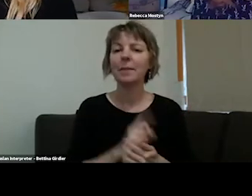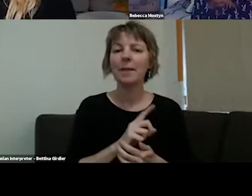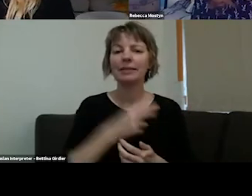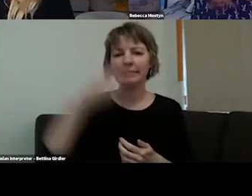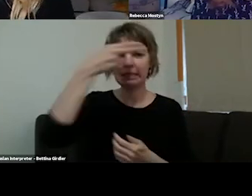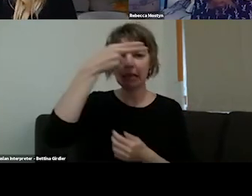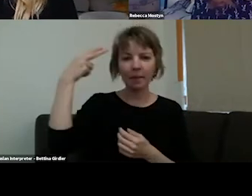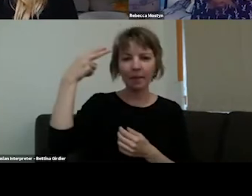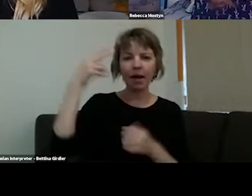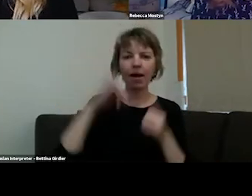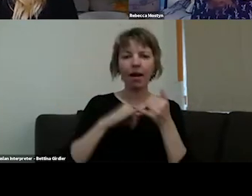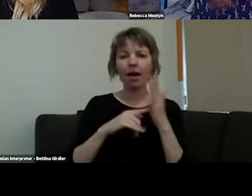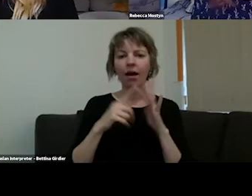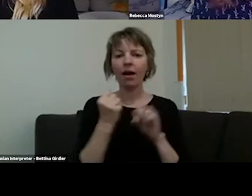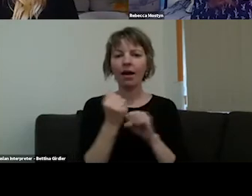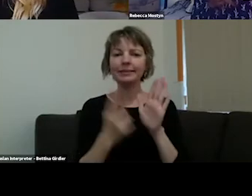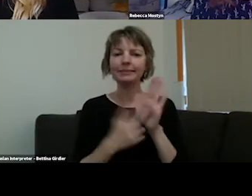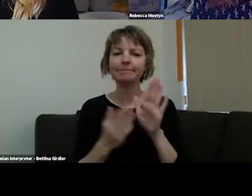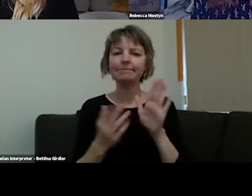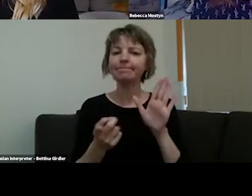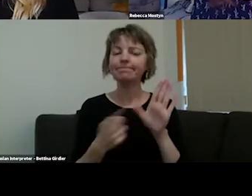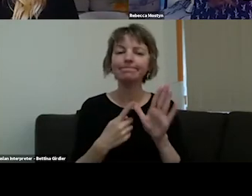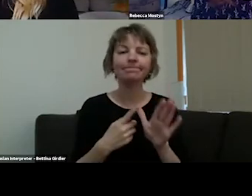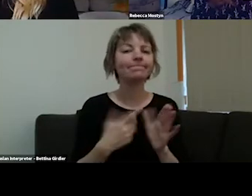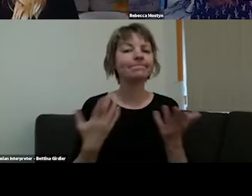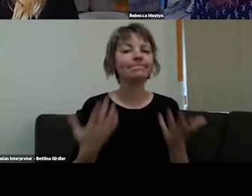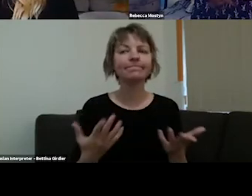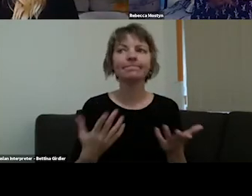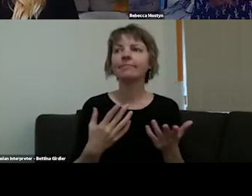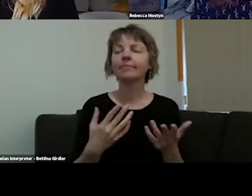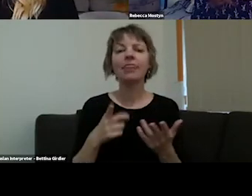I don't really have an answer how to overcome stigma other than making